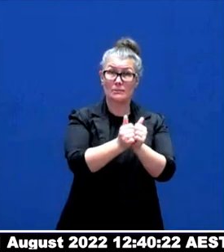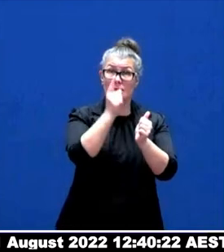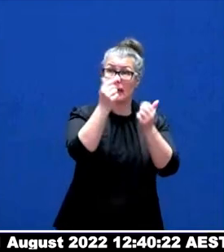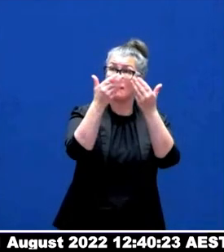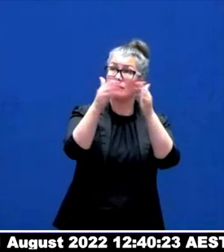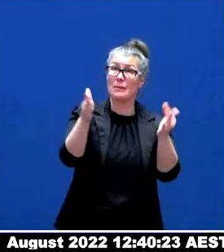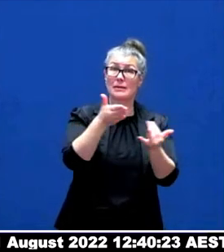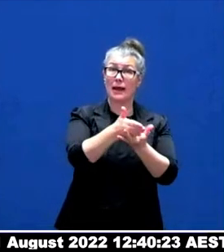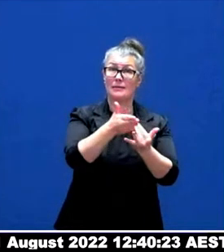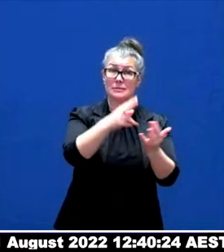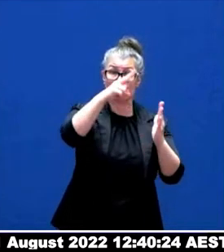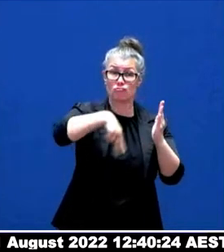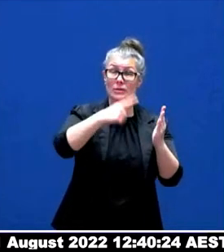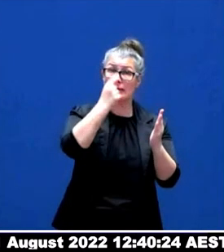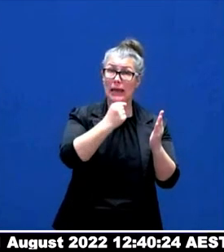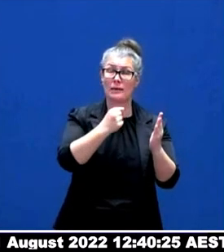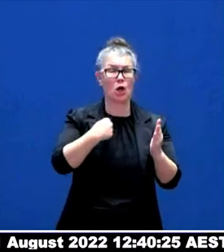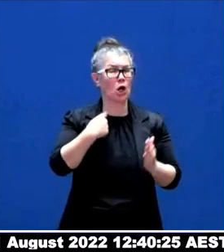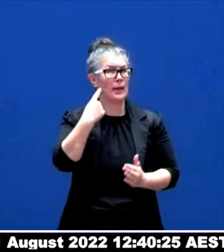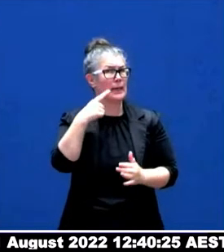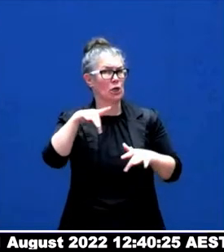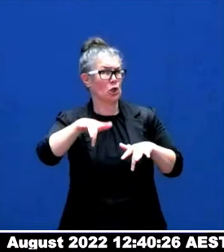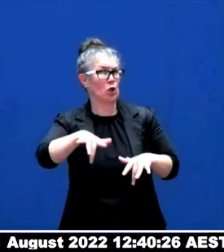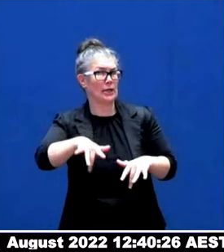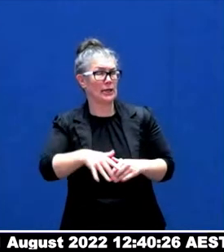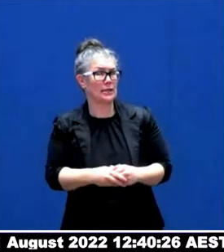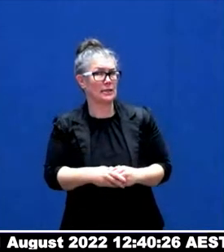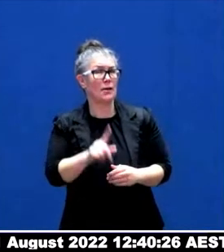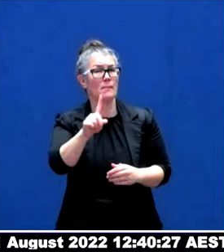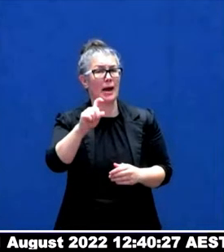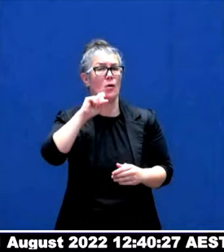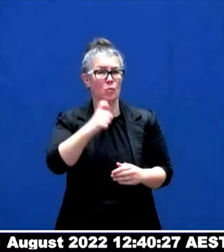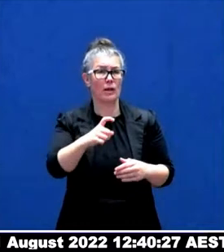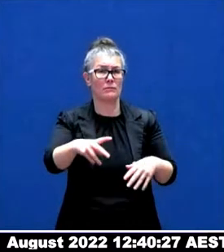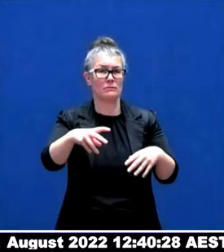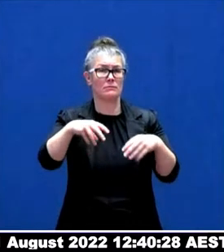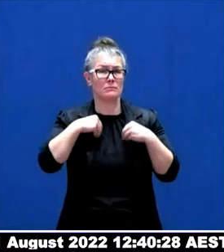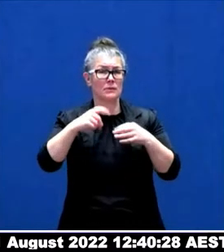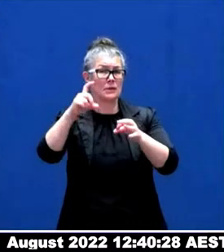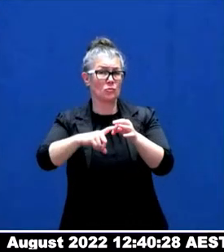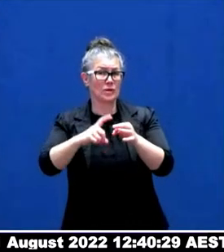Do you know that? ZOE DENDLE: I don't think it's been publicly available, but I will take it on notice to see if we can share it with the Commission.